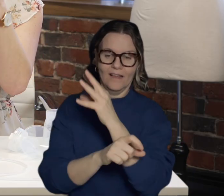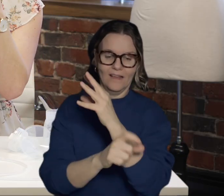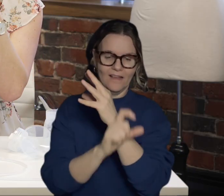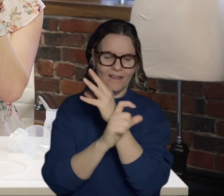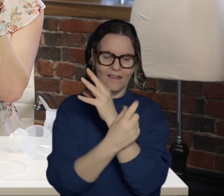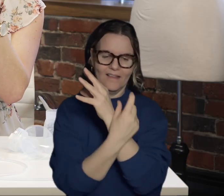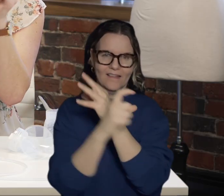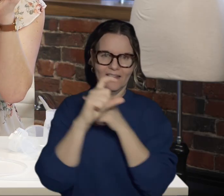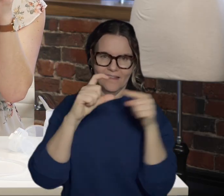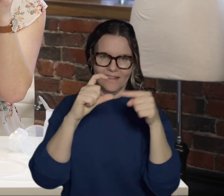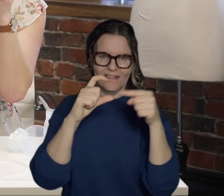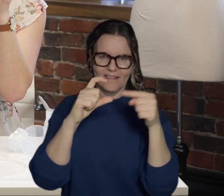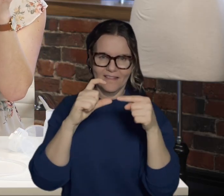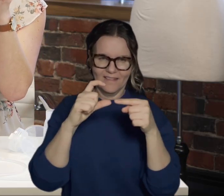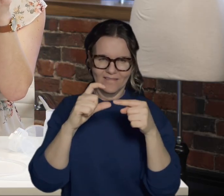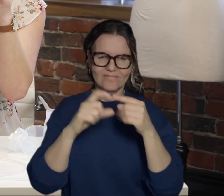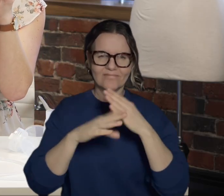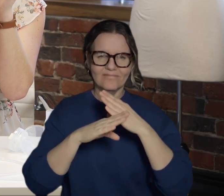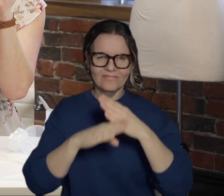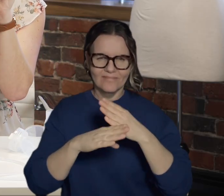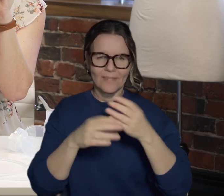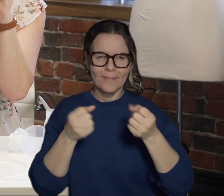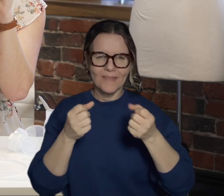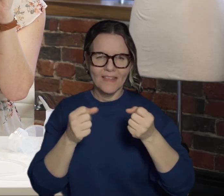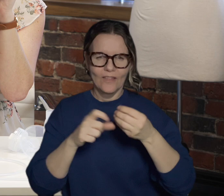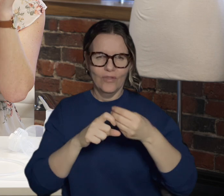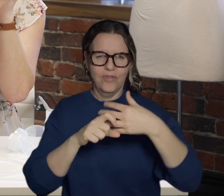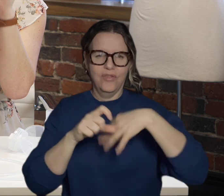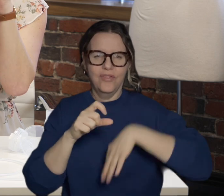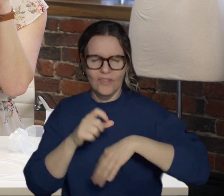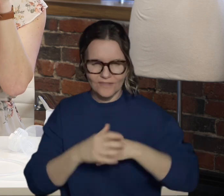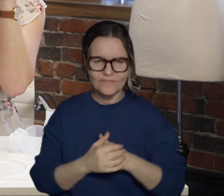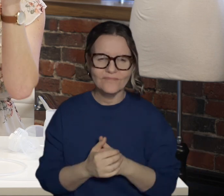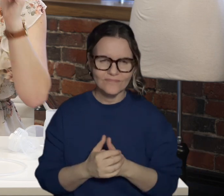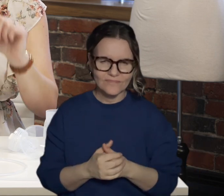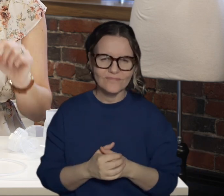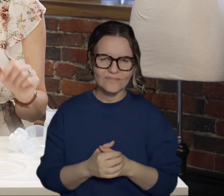see here in the manual it might look like all one piece or when it's together it looks like